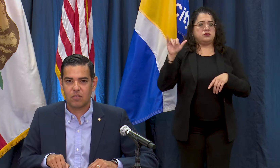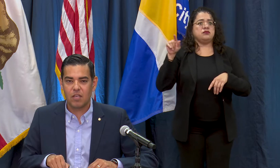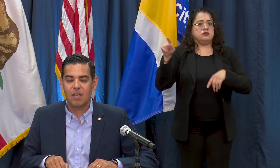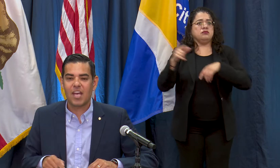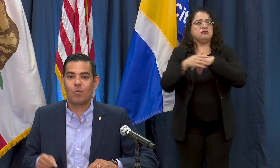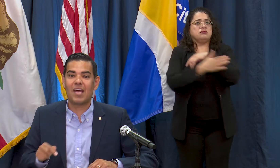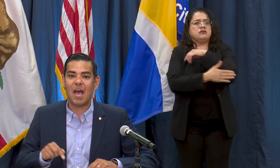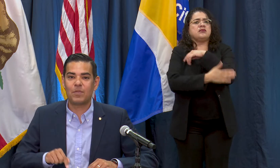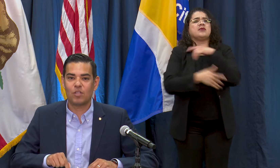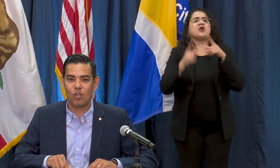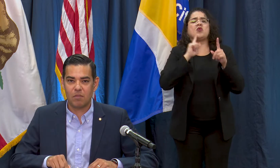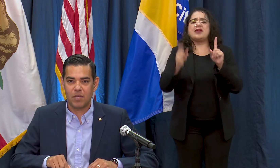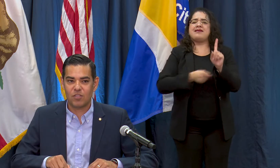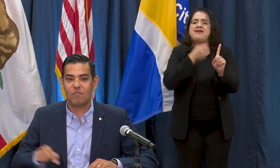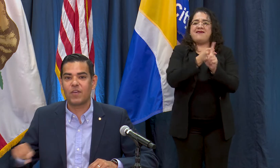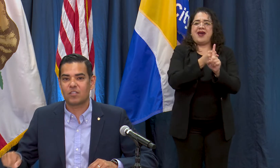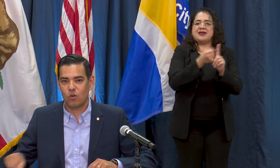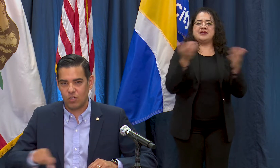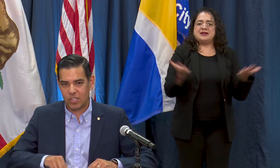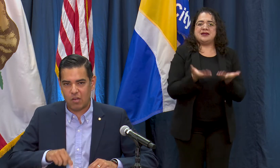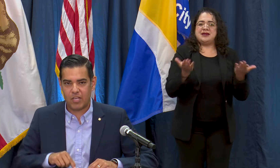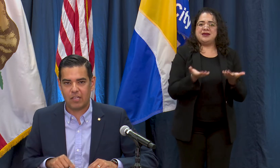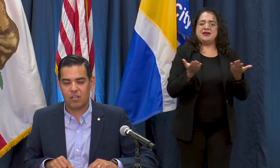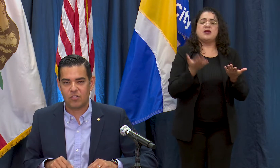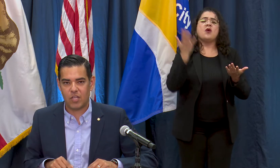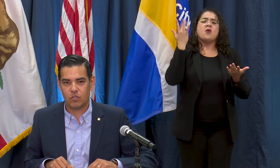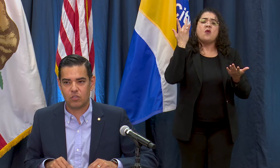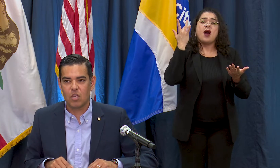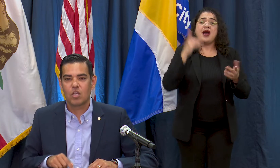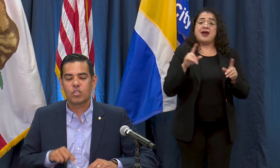what happens in Long Beach affects Orange County and Los Angeles so